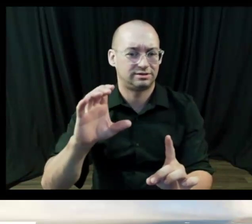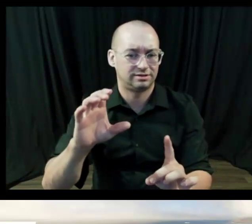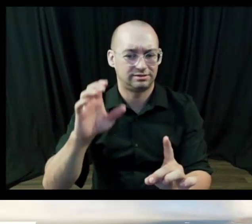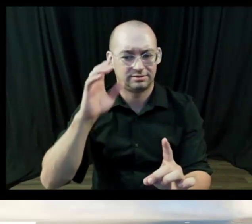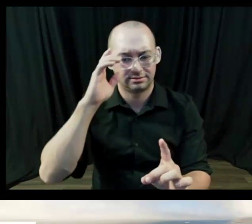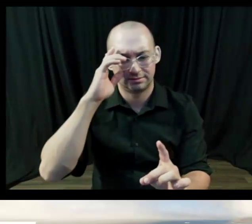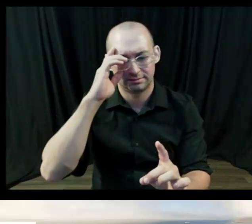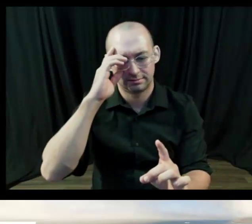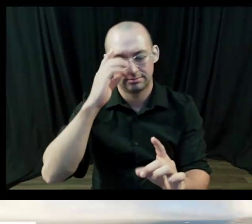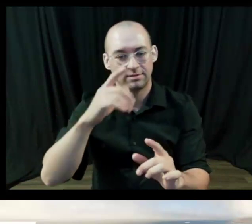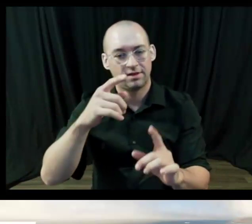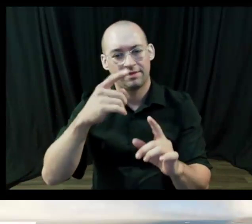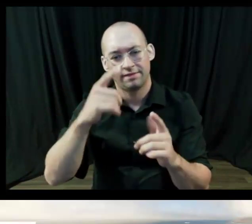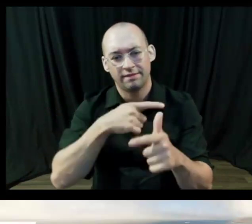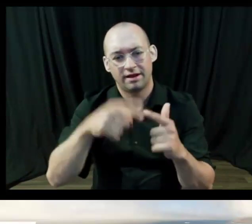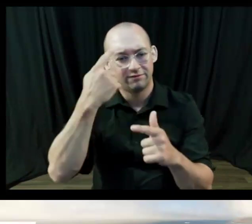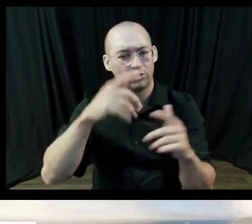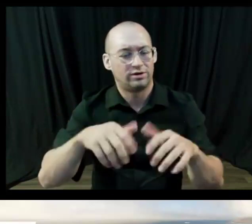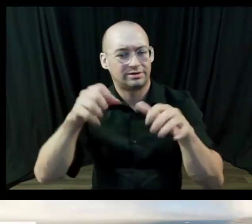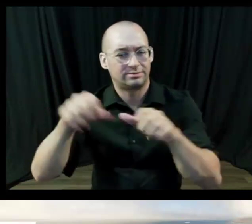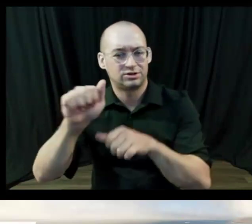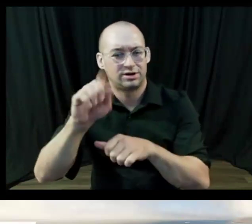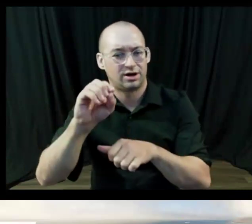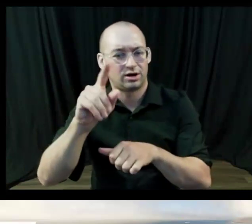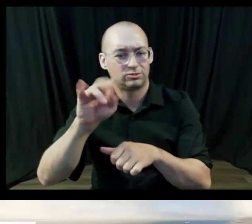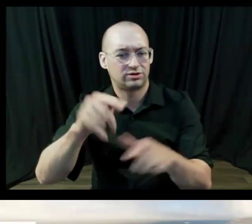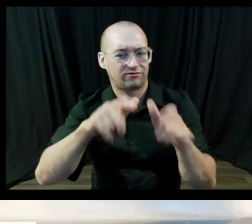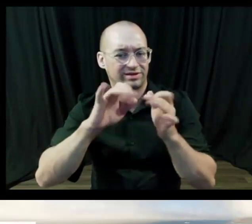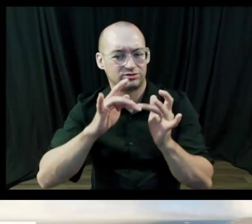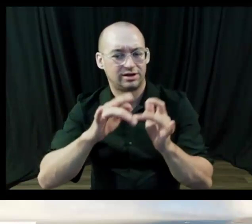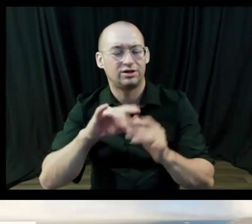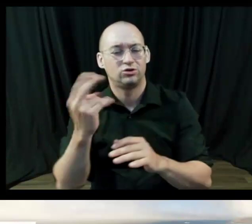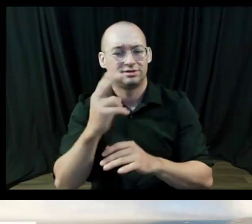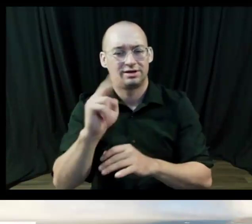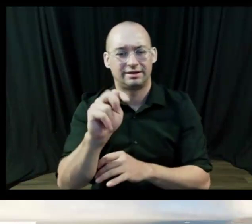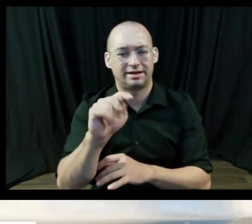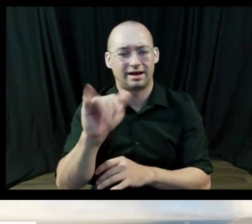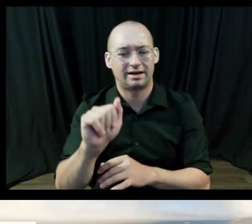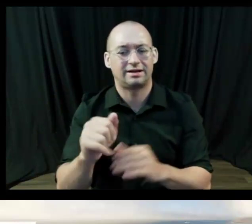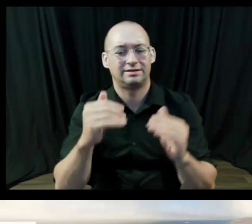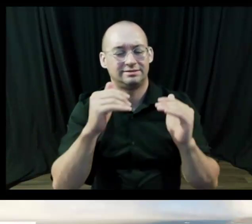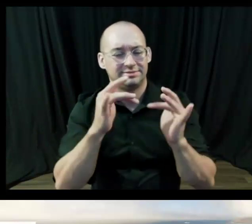broadband adoption, also using data from the NTIA's Digital Equity Act population viewer.